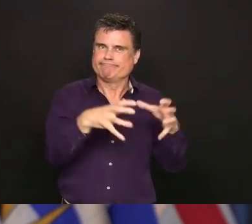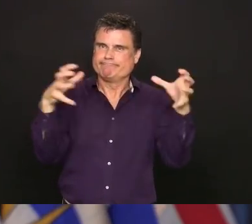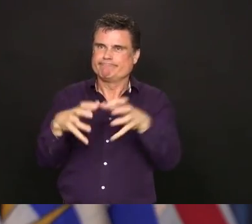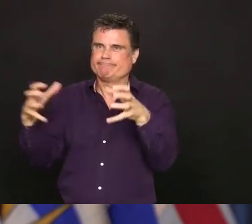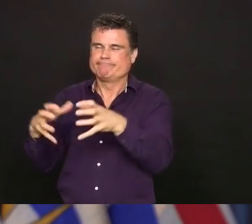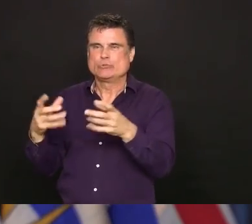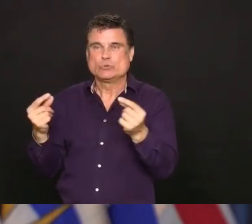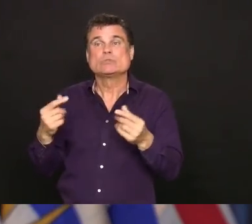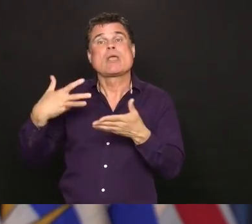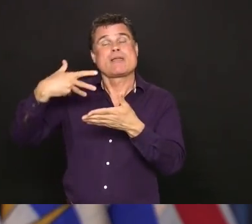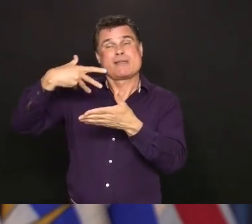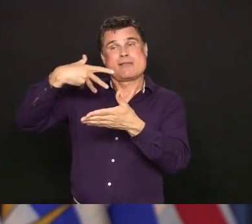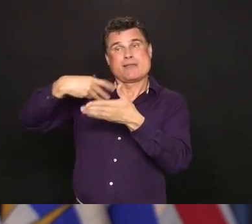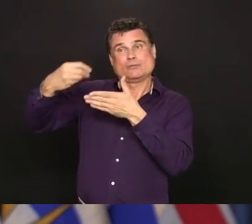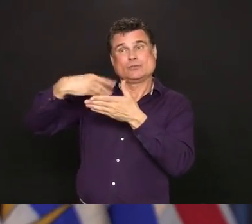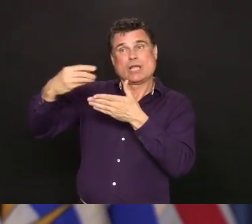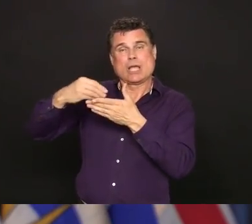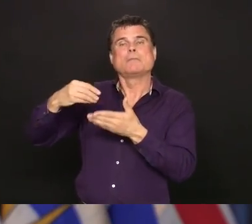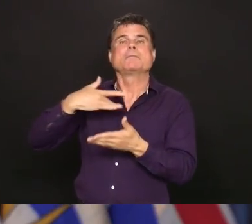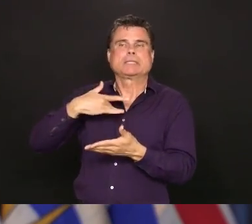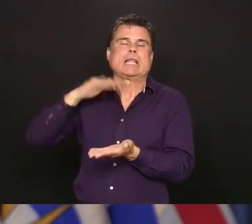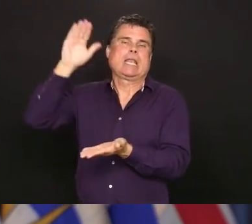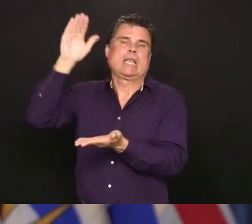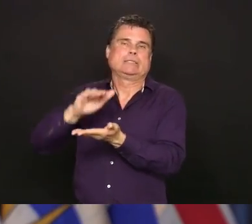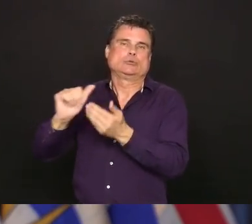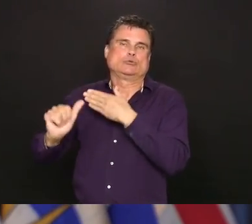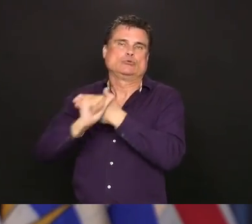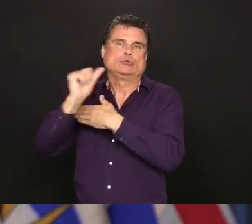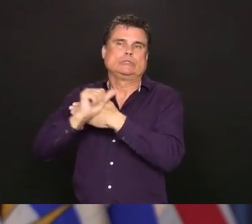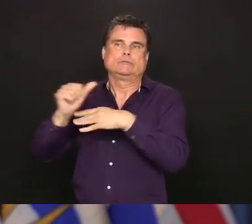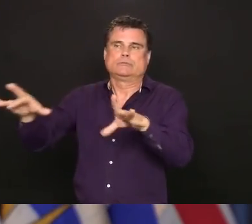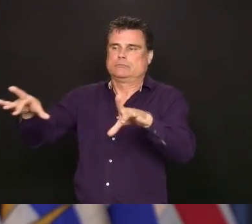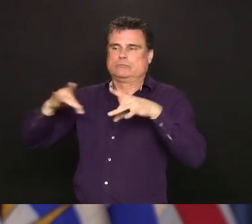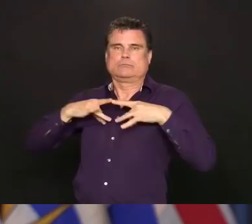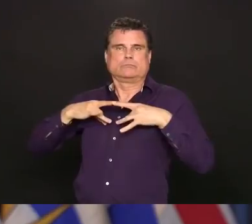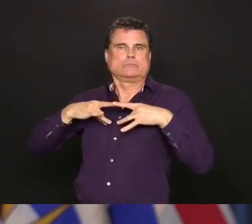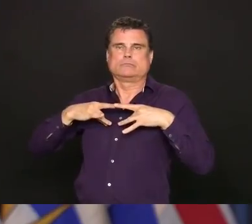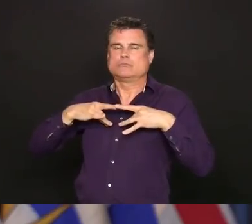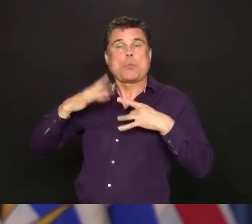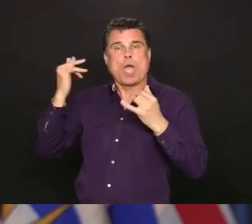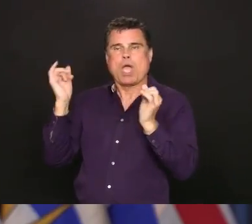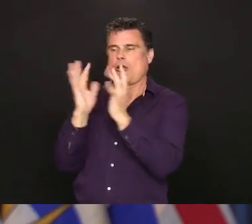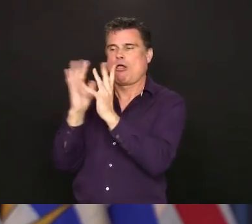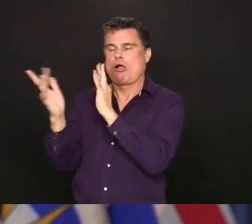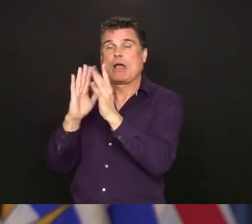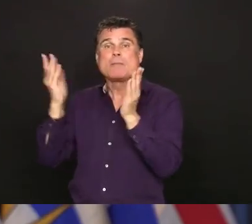We know that it's less risky outside than inside and we know how important it is to have